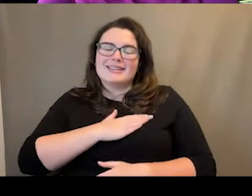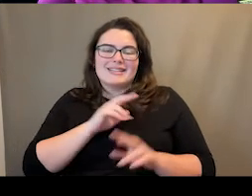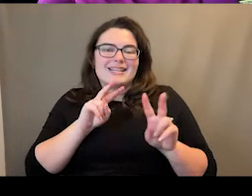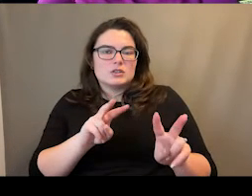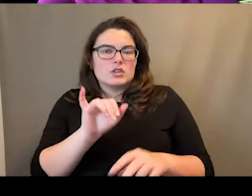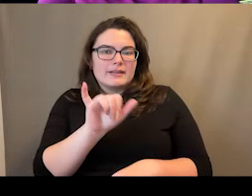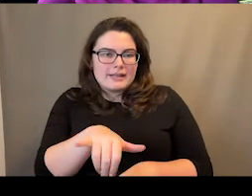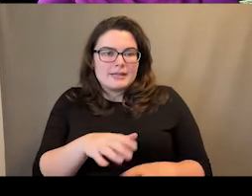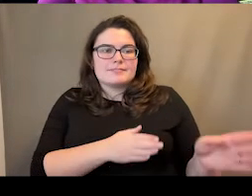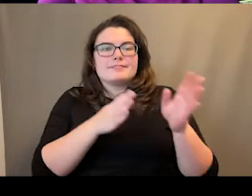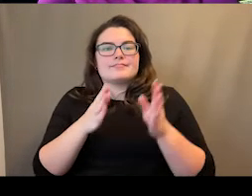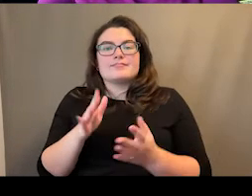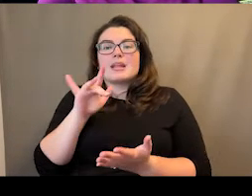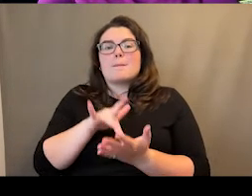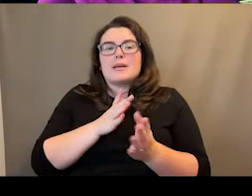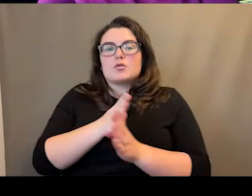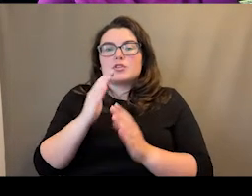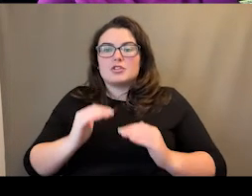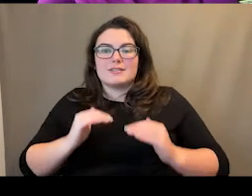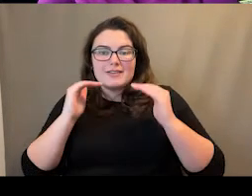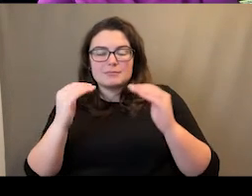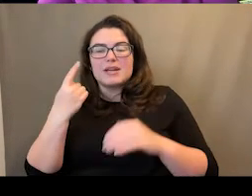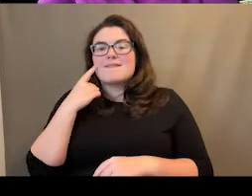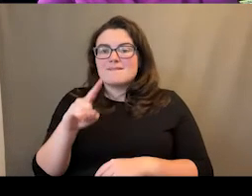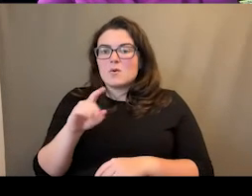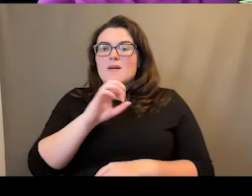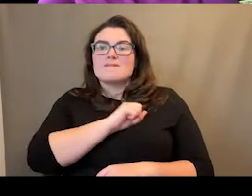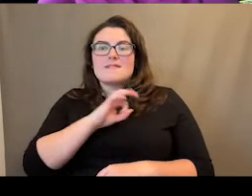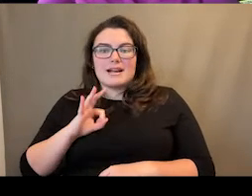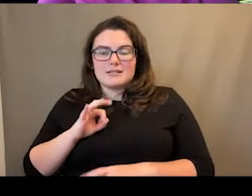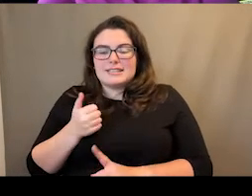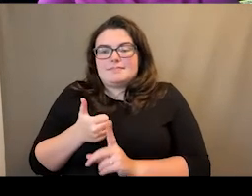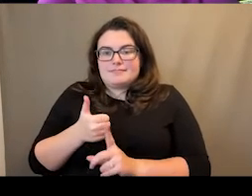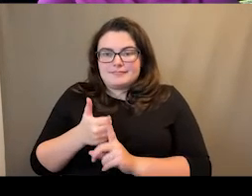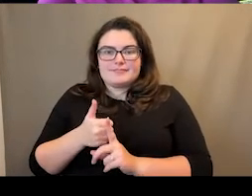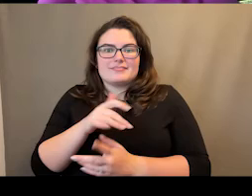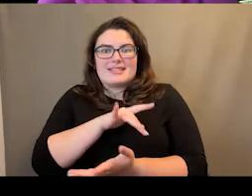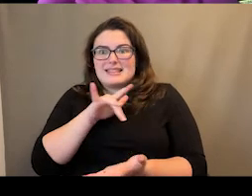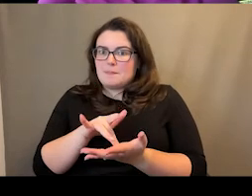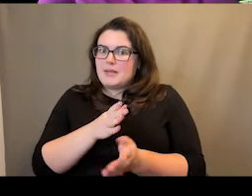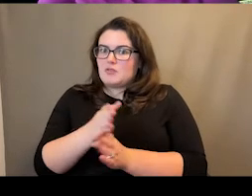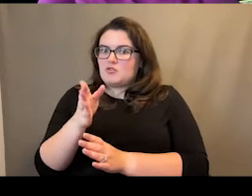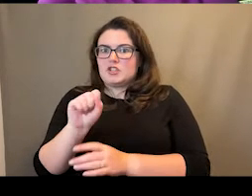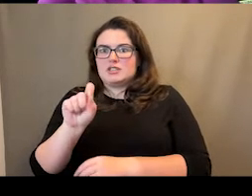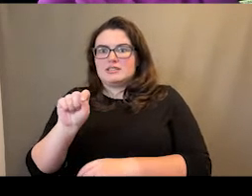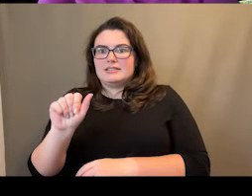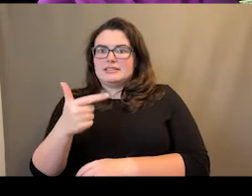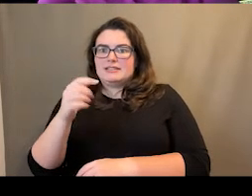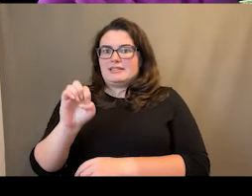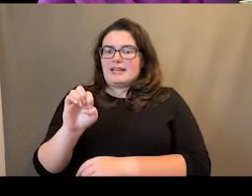Then mid-career advancement awards are for faculty that are at the mid-career stage. You are tenured.